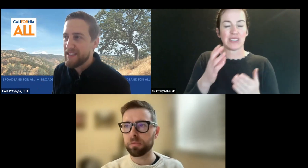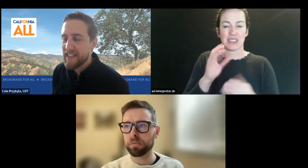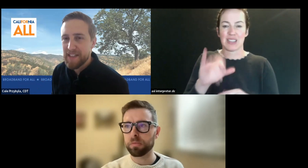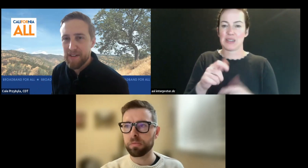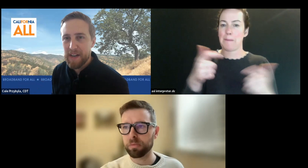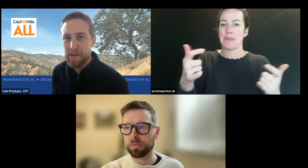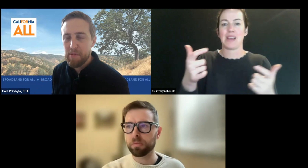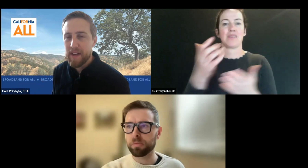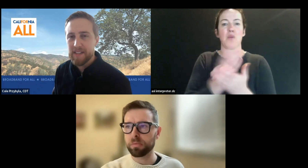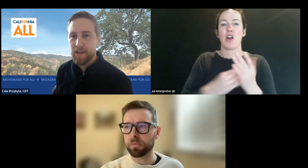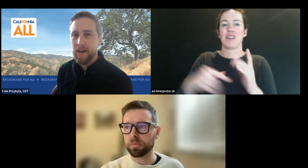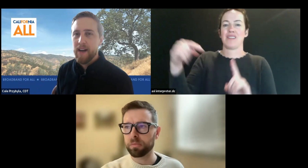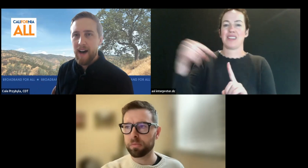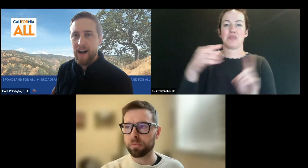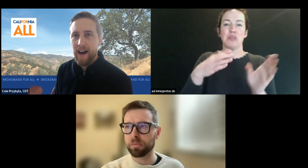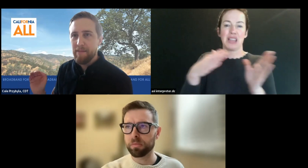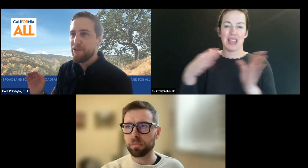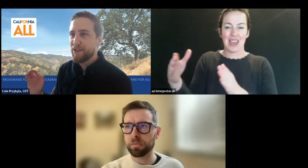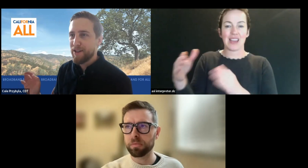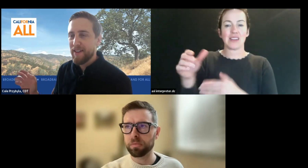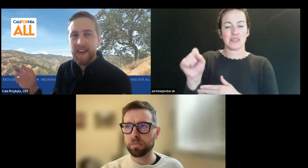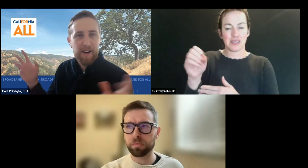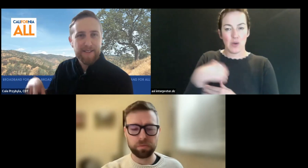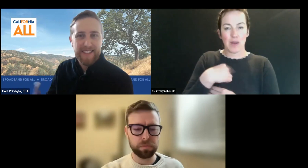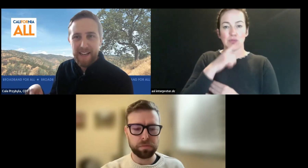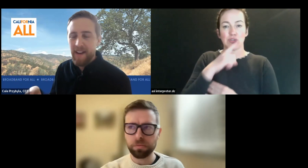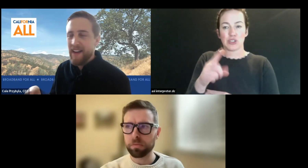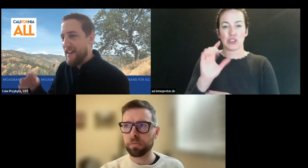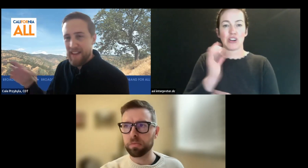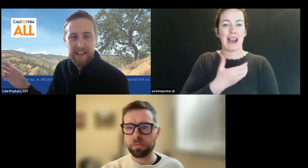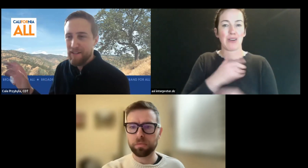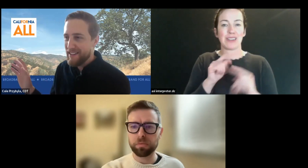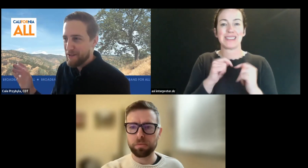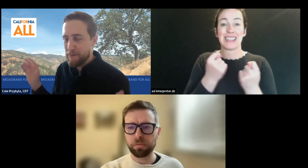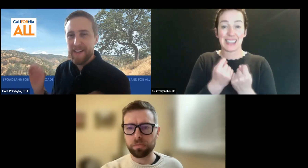of the State digital equity plan. So I'm sure that our team and anyone in this group are